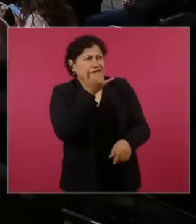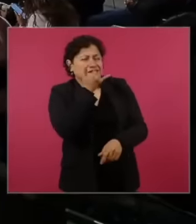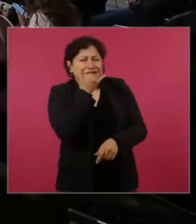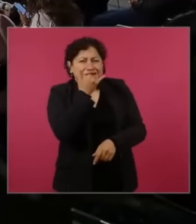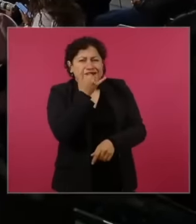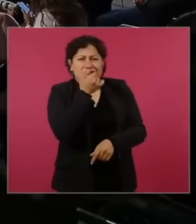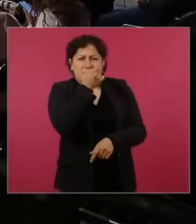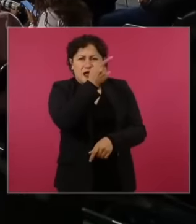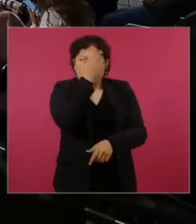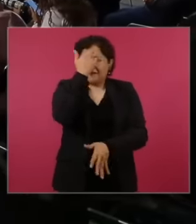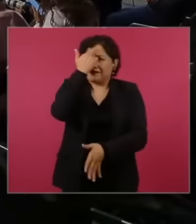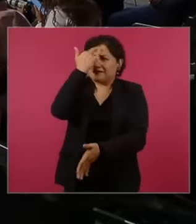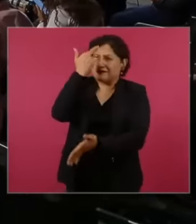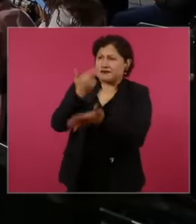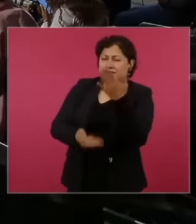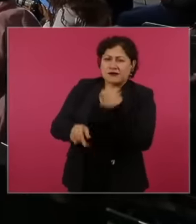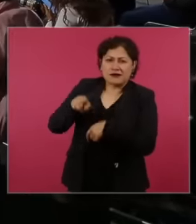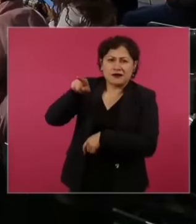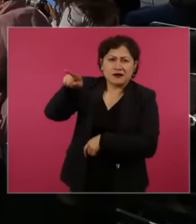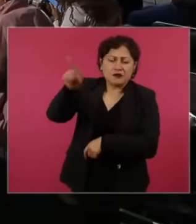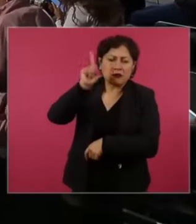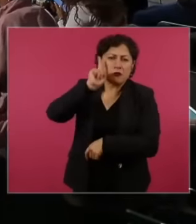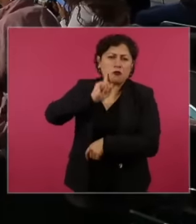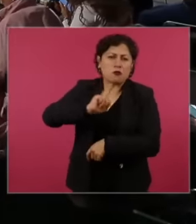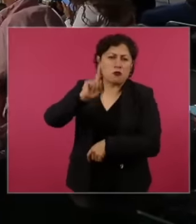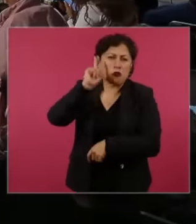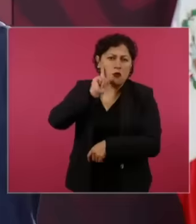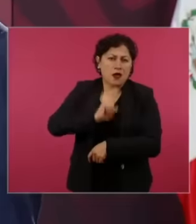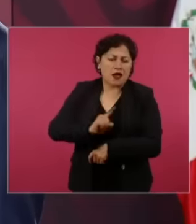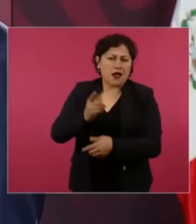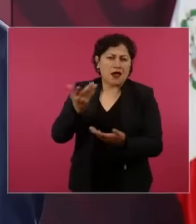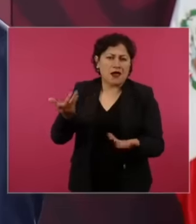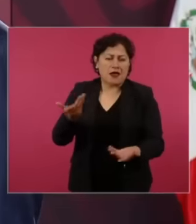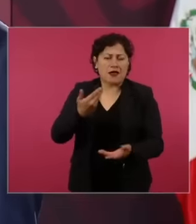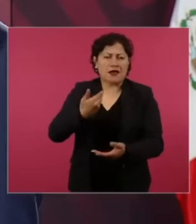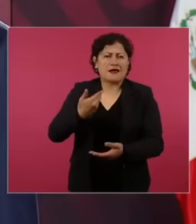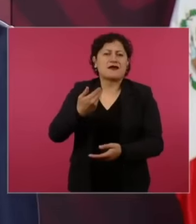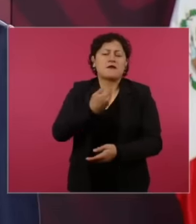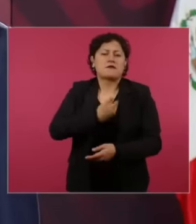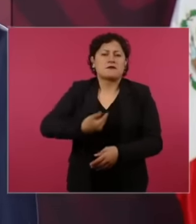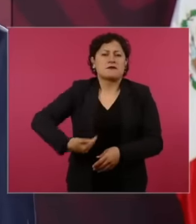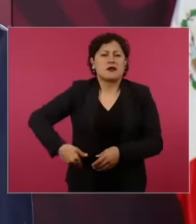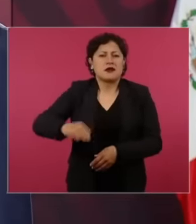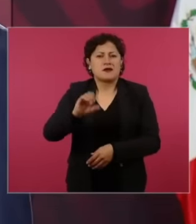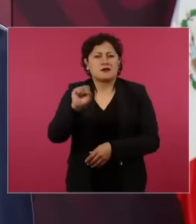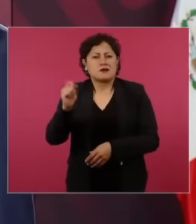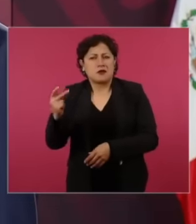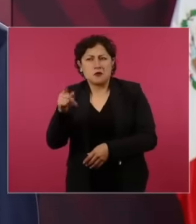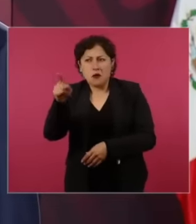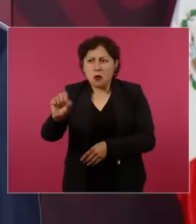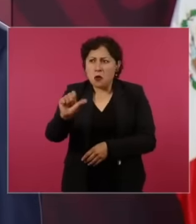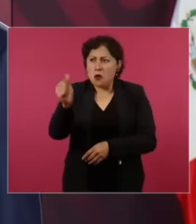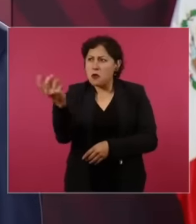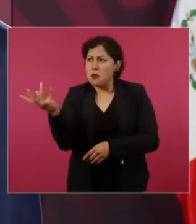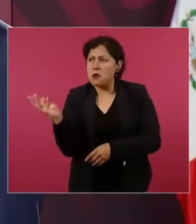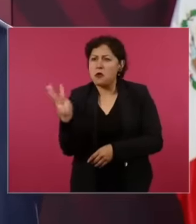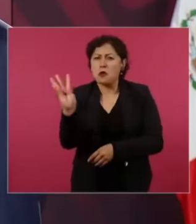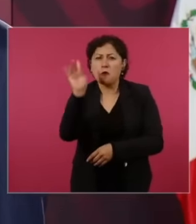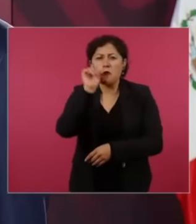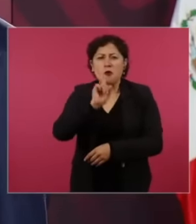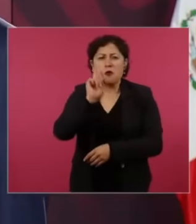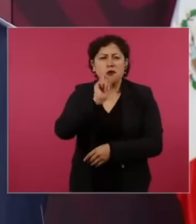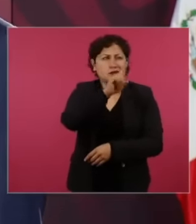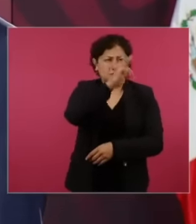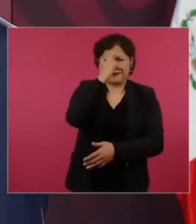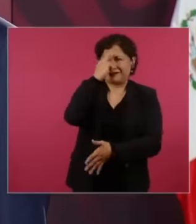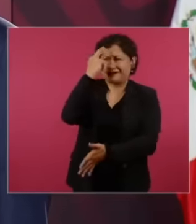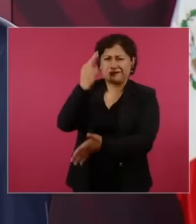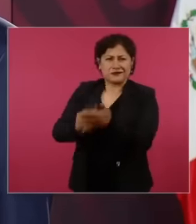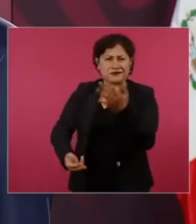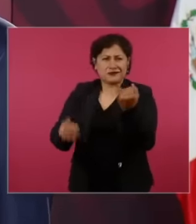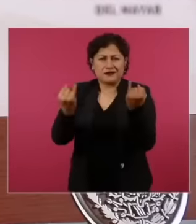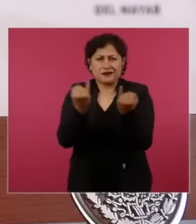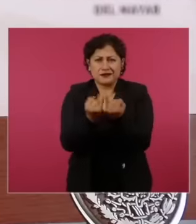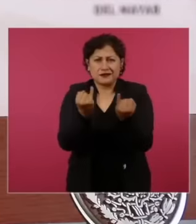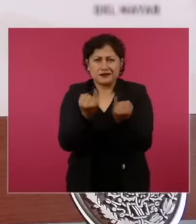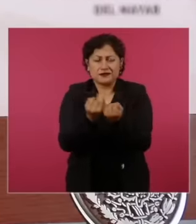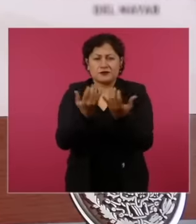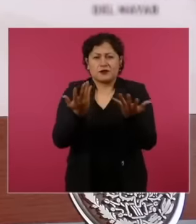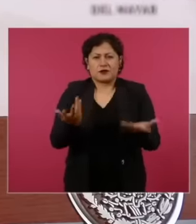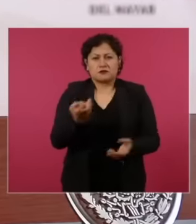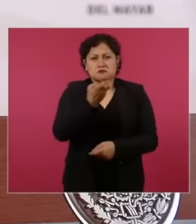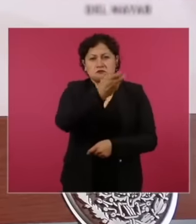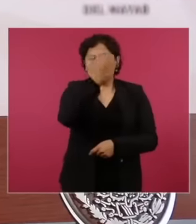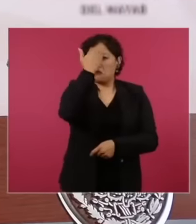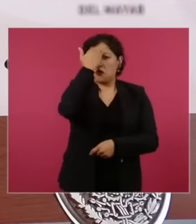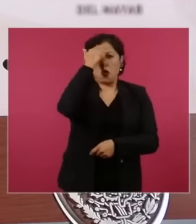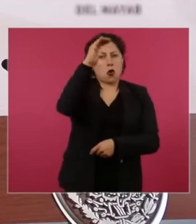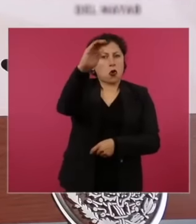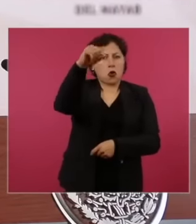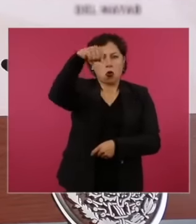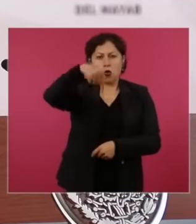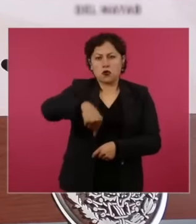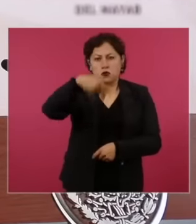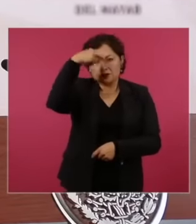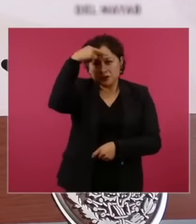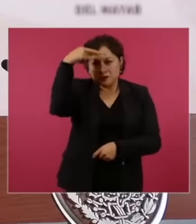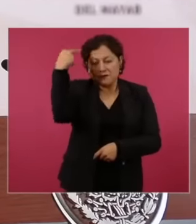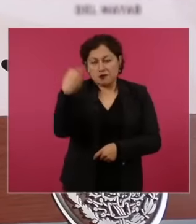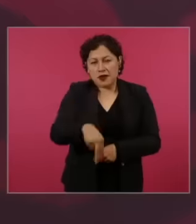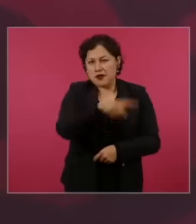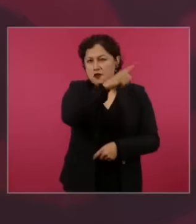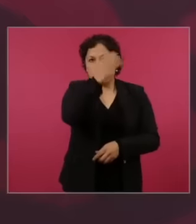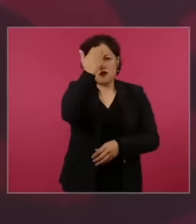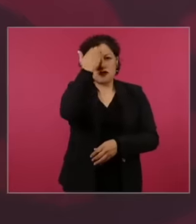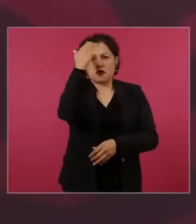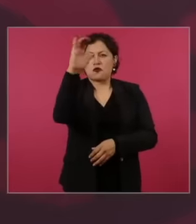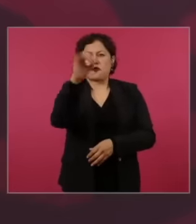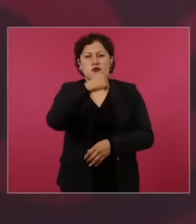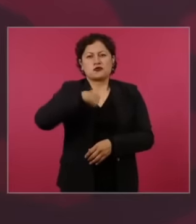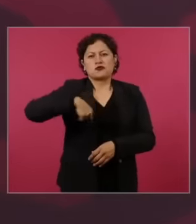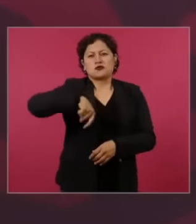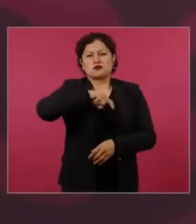women, a complete lack of knowledge of what we are, of our convictions of our ideals